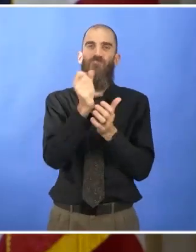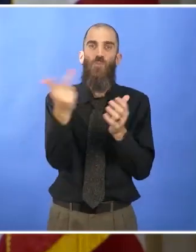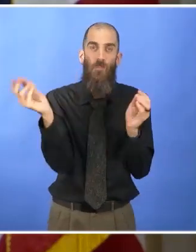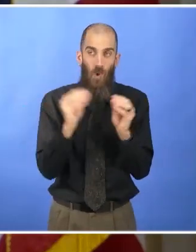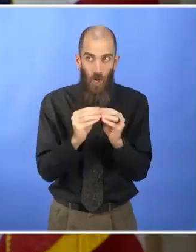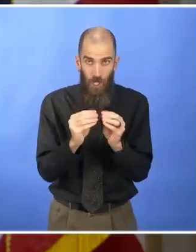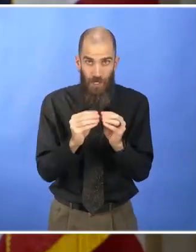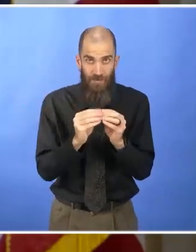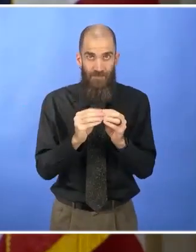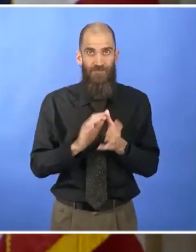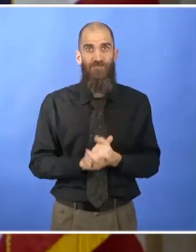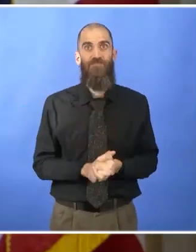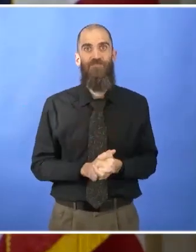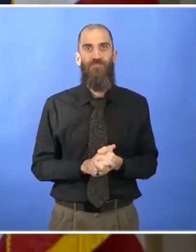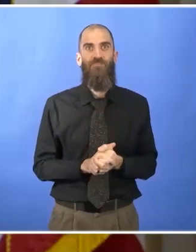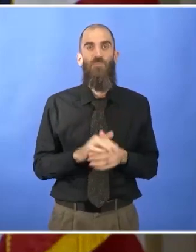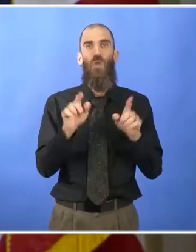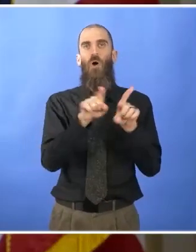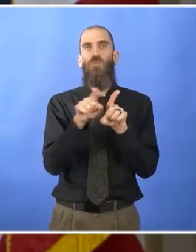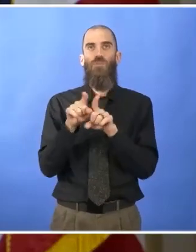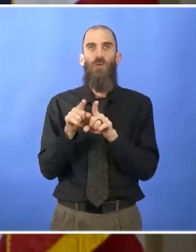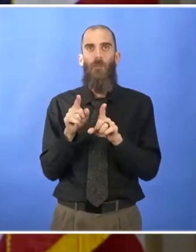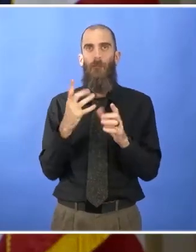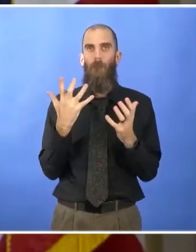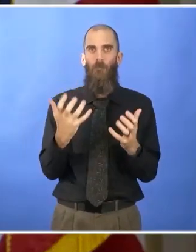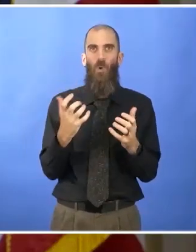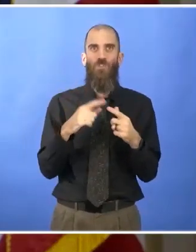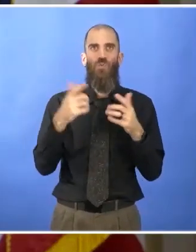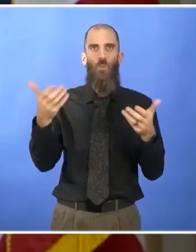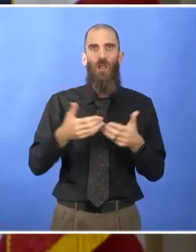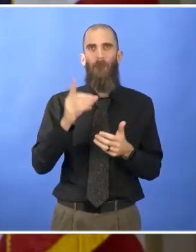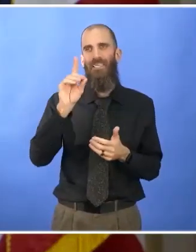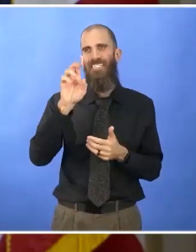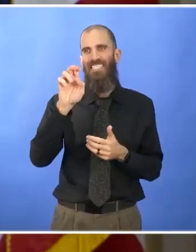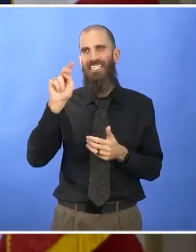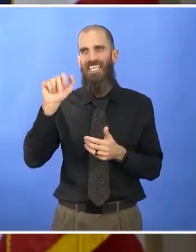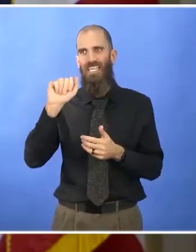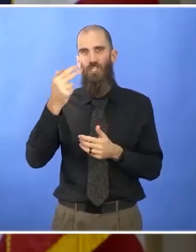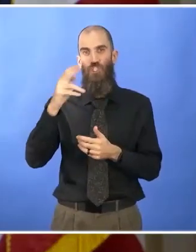I ALSO WANT TO WELCOME IN TO MY OFFICE. SHE IS A SMART AND SEASONED VETERAN TO THIS AGENCY, WHO HAS